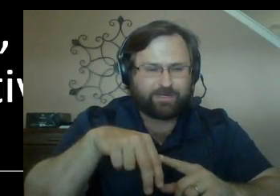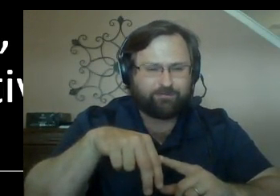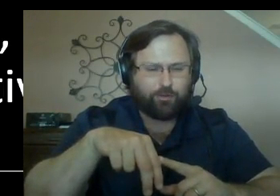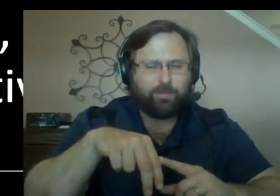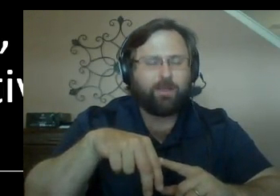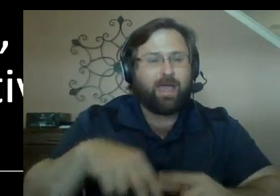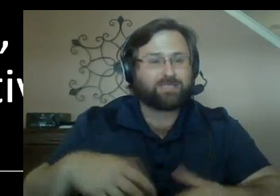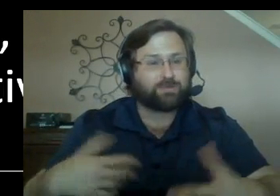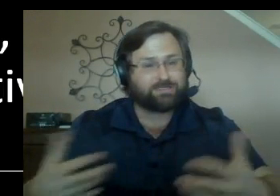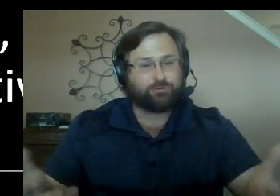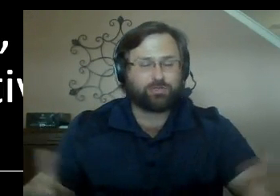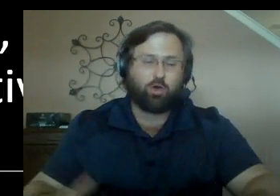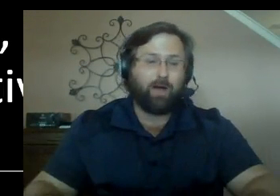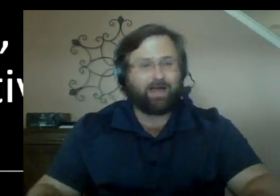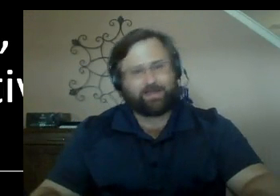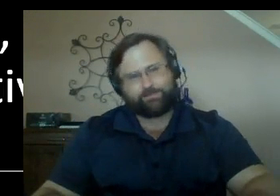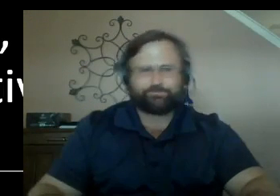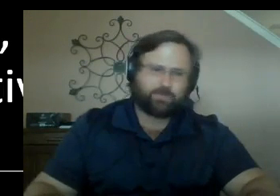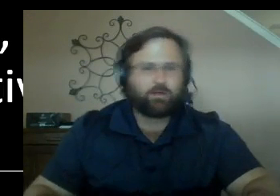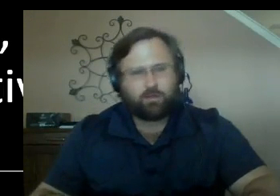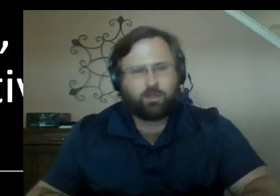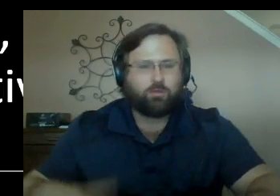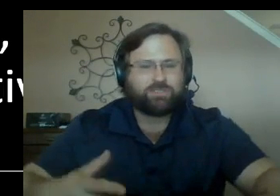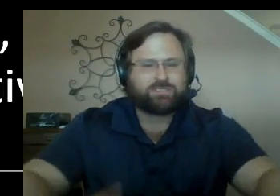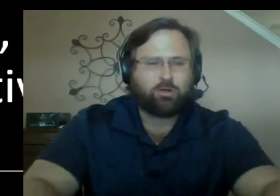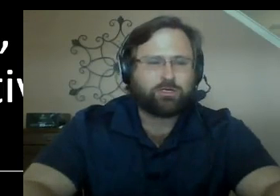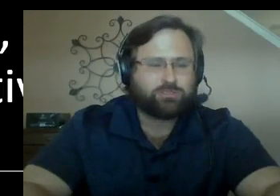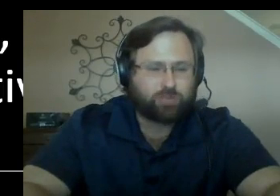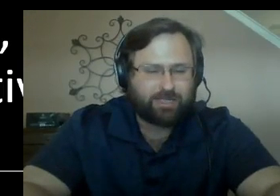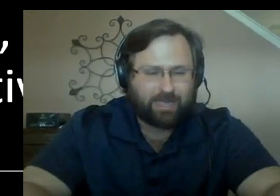depicting verbs as well as the use of the whole body which is called constructed